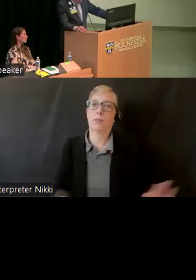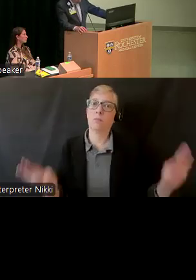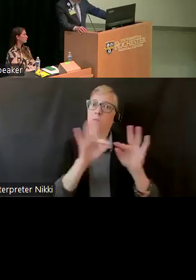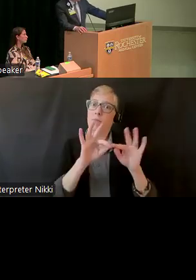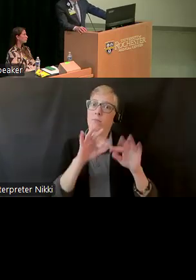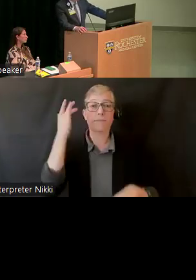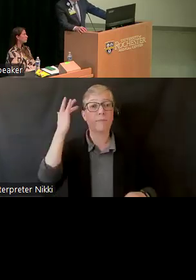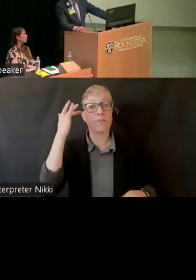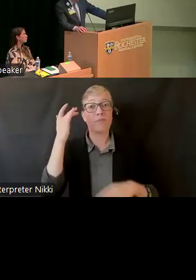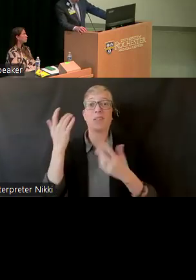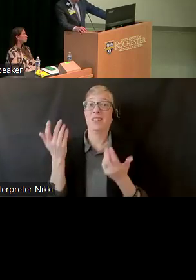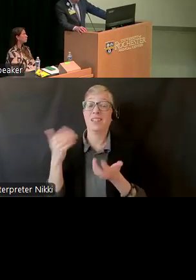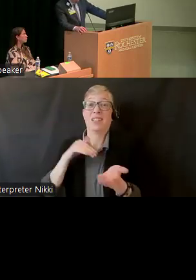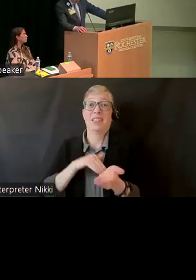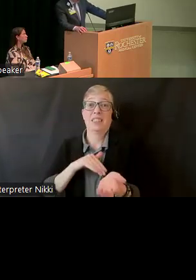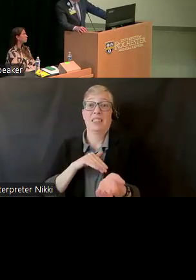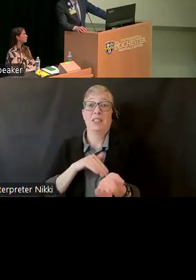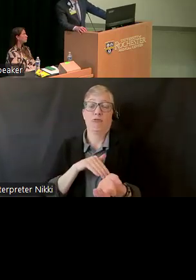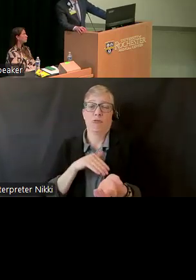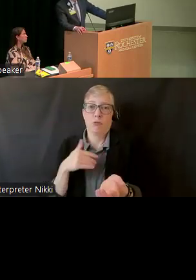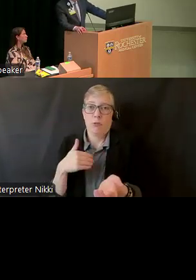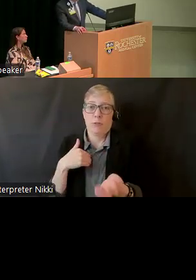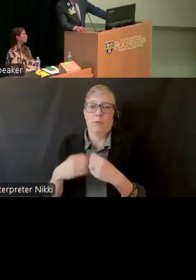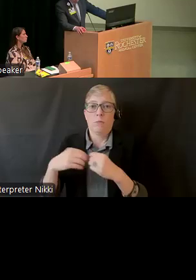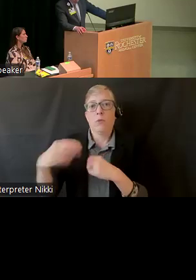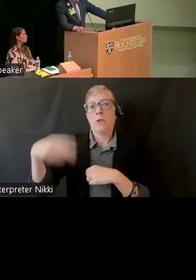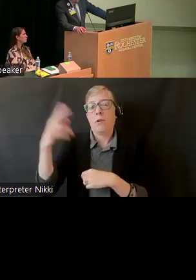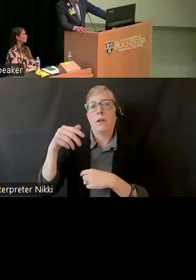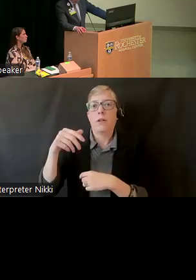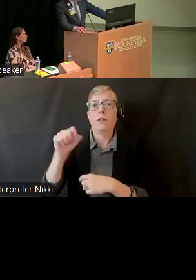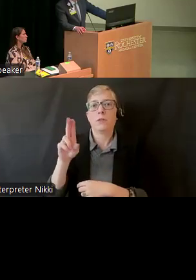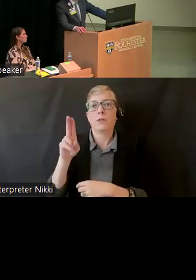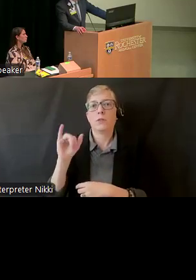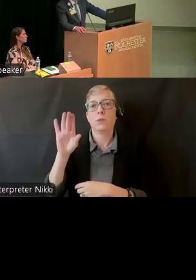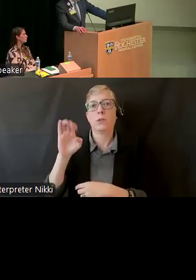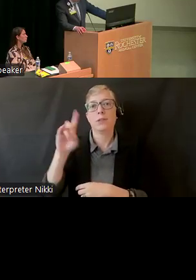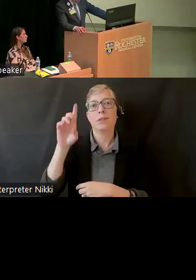higher suicide rates than the general public dr laura Breen was a New York City emergency